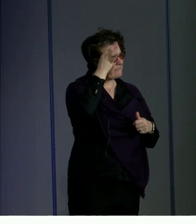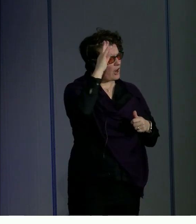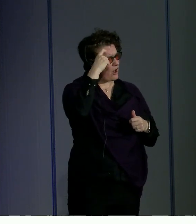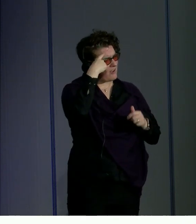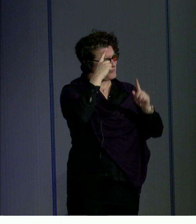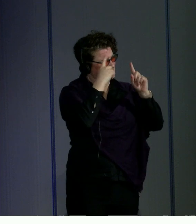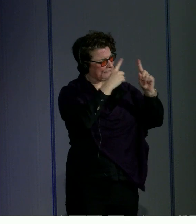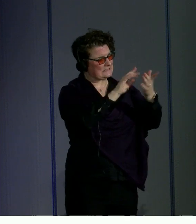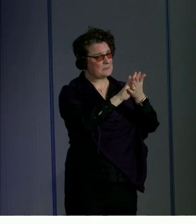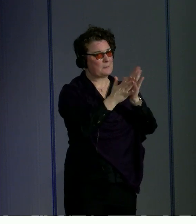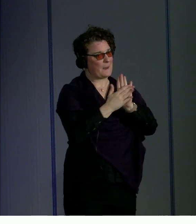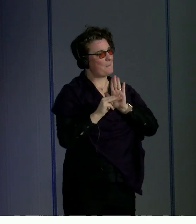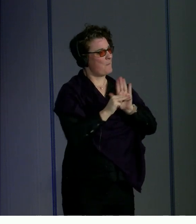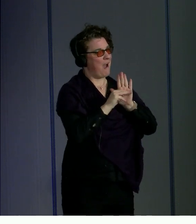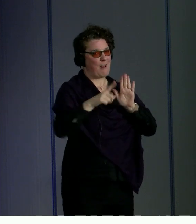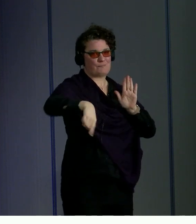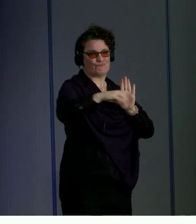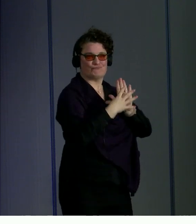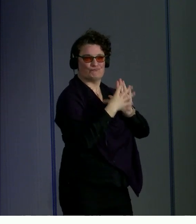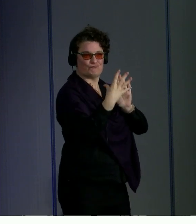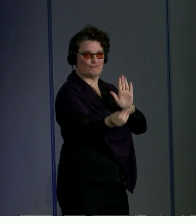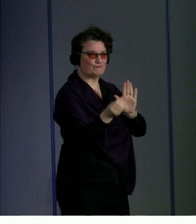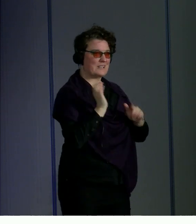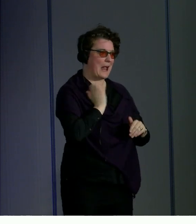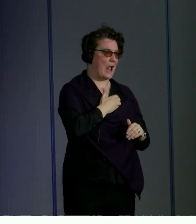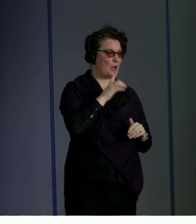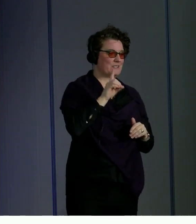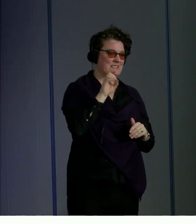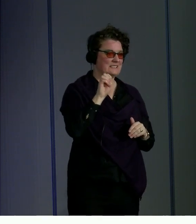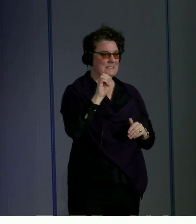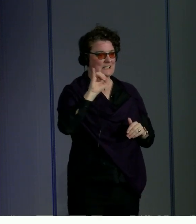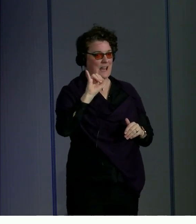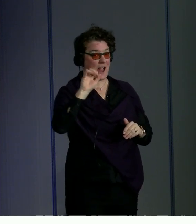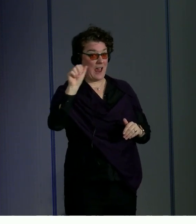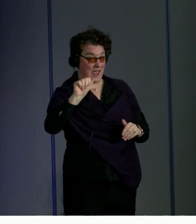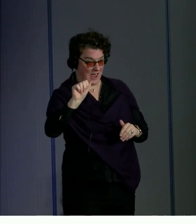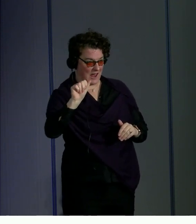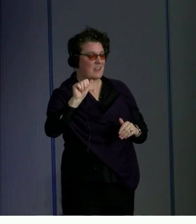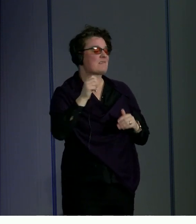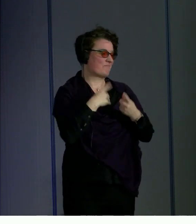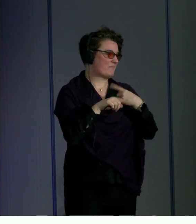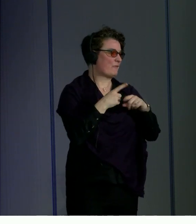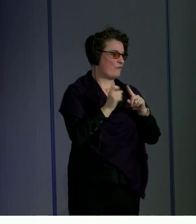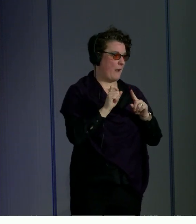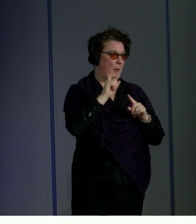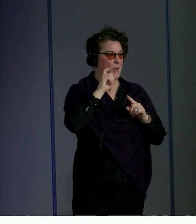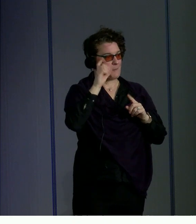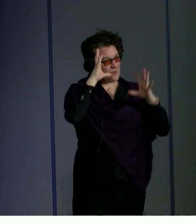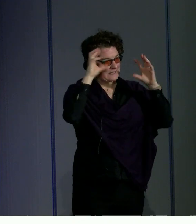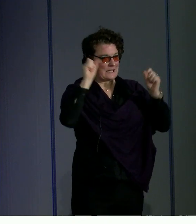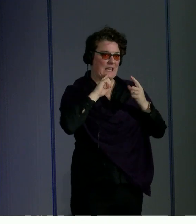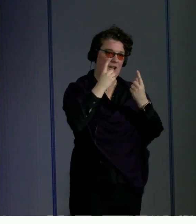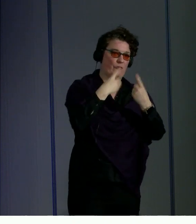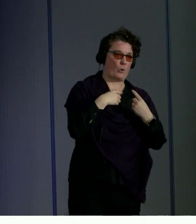equity, and inclusion, and accessibility according to Executive Order 14035.